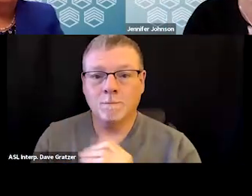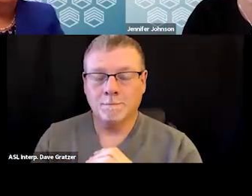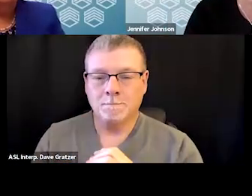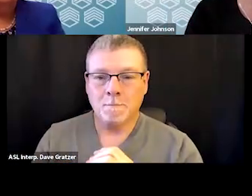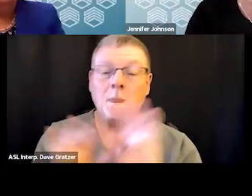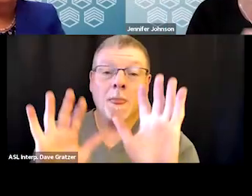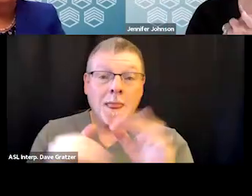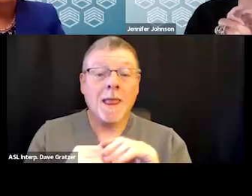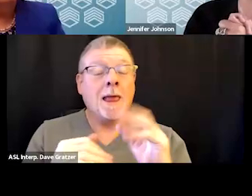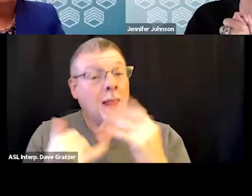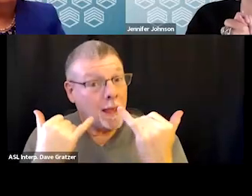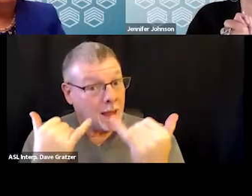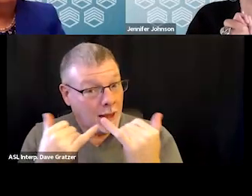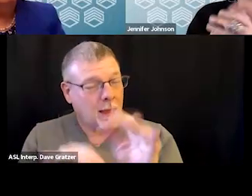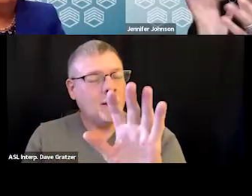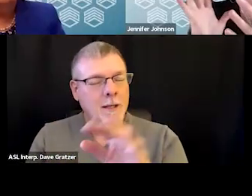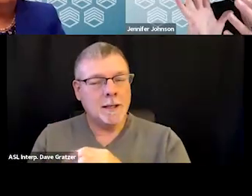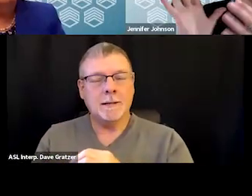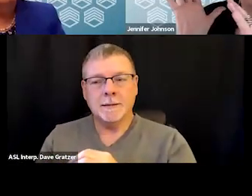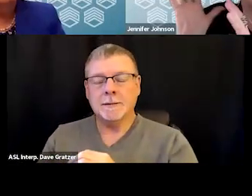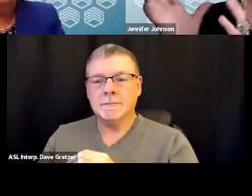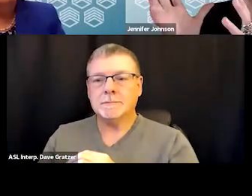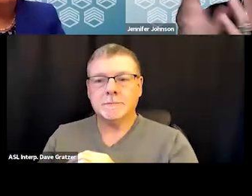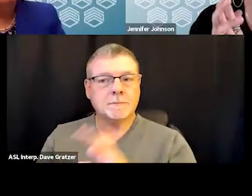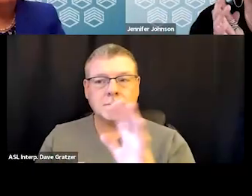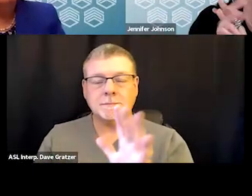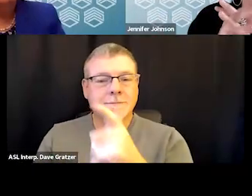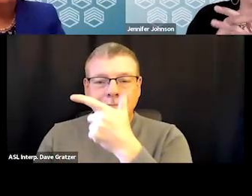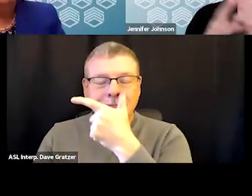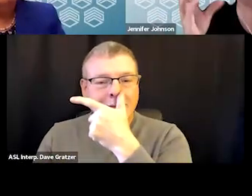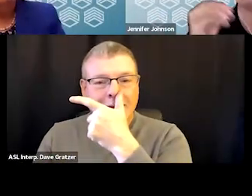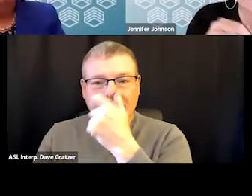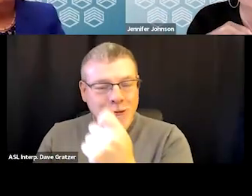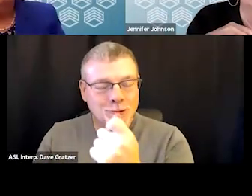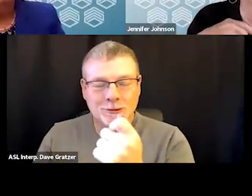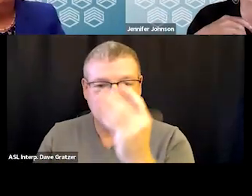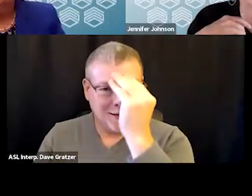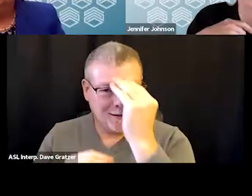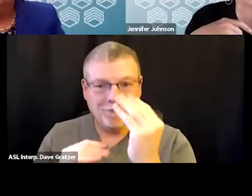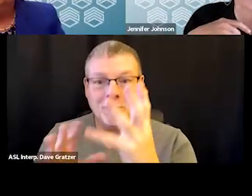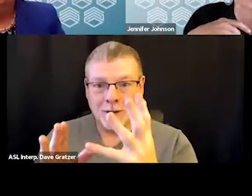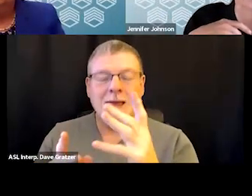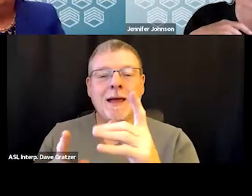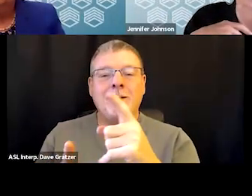Now we can also find r- r- super interesting information in the content of someone's language.